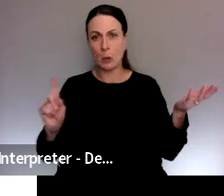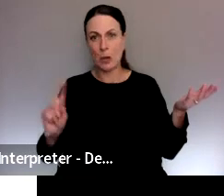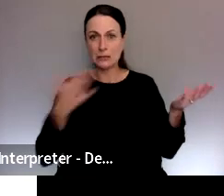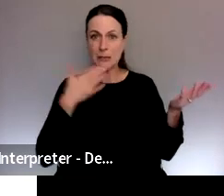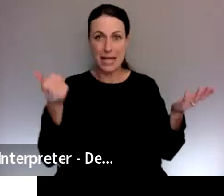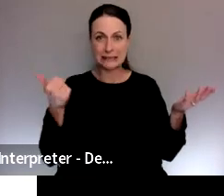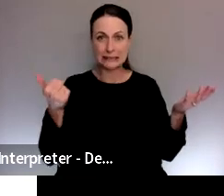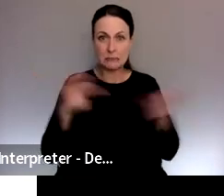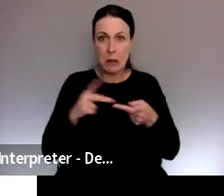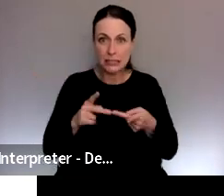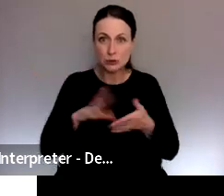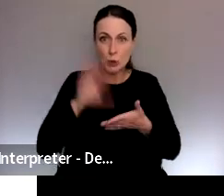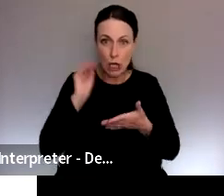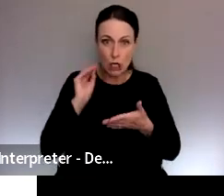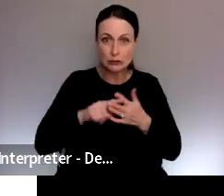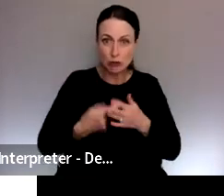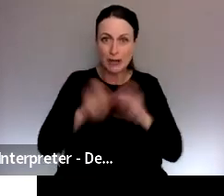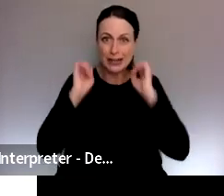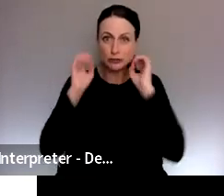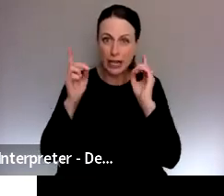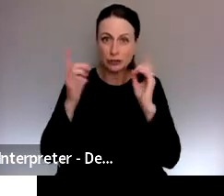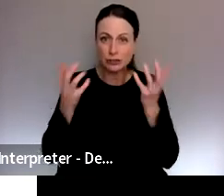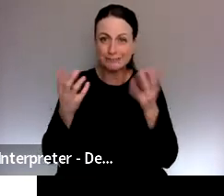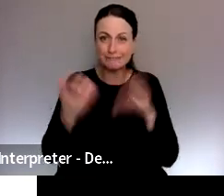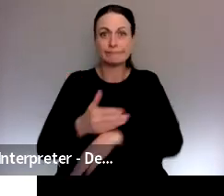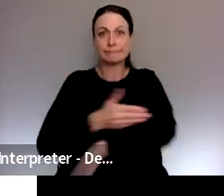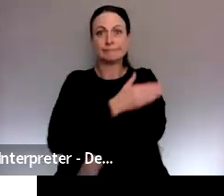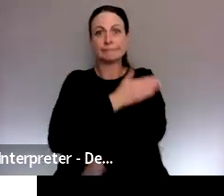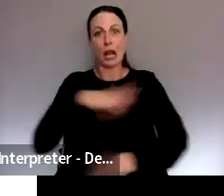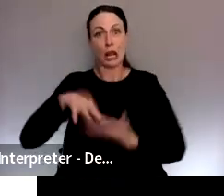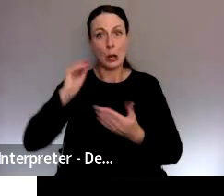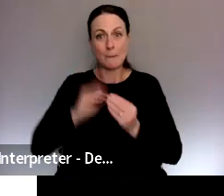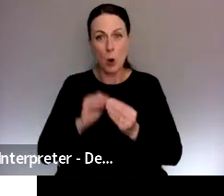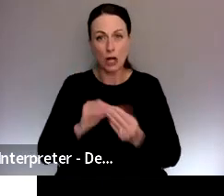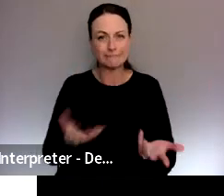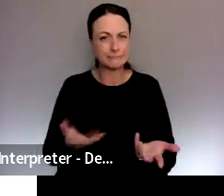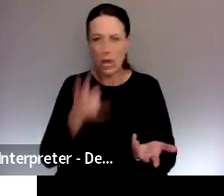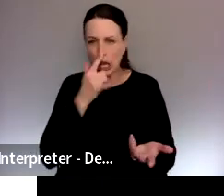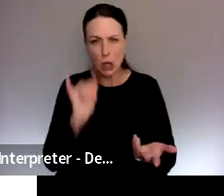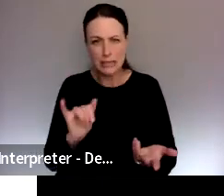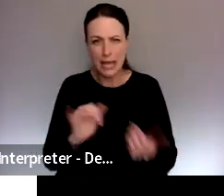where's the best place for me to start my education? Yeah, I'm wondering what that looks like,